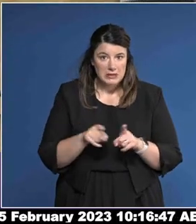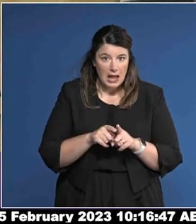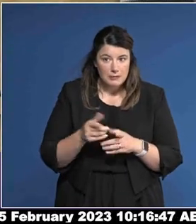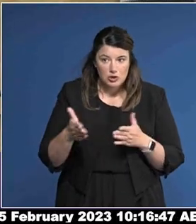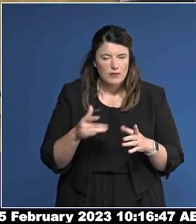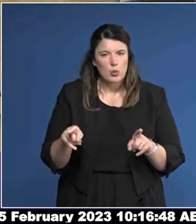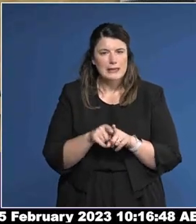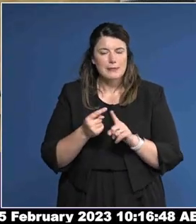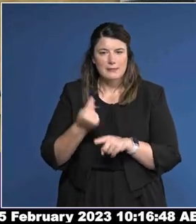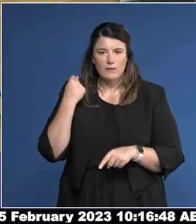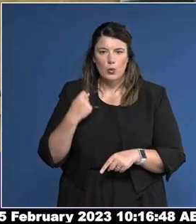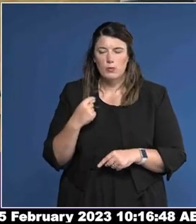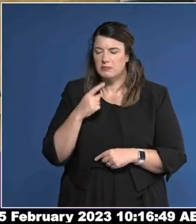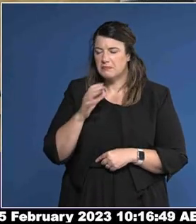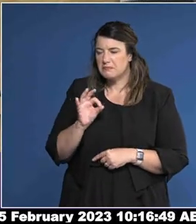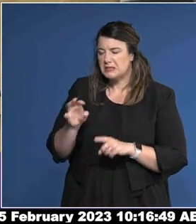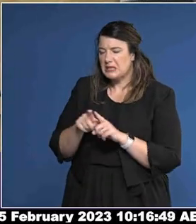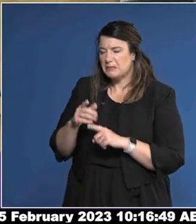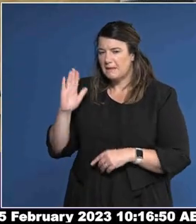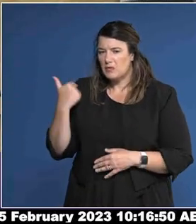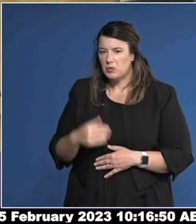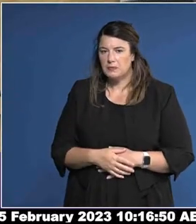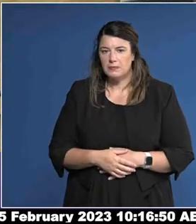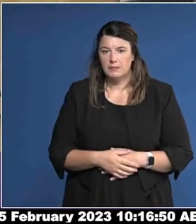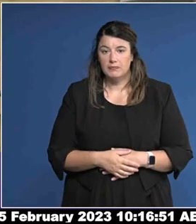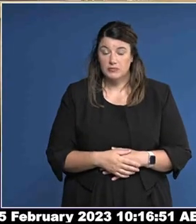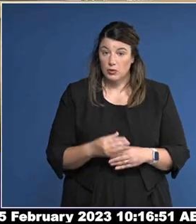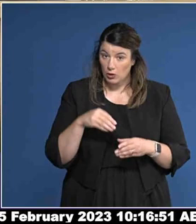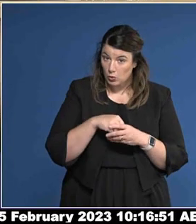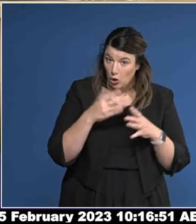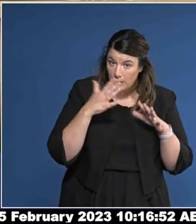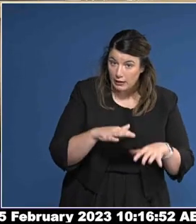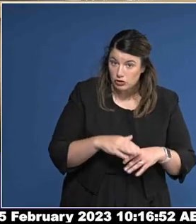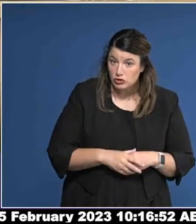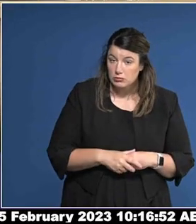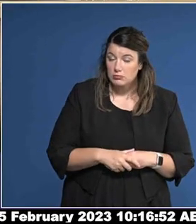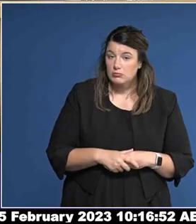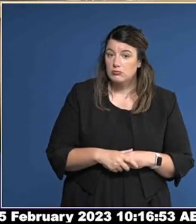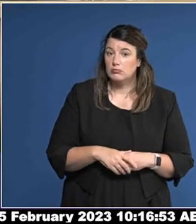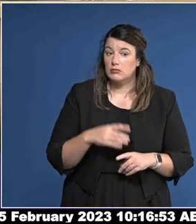No. MS EASTMAN: It continues to include accommodation and the operation of an